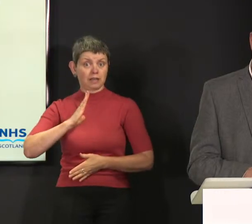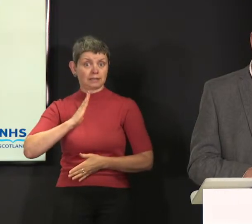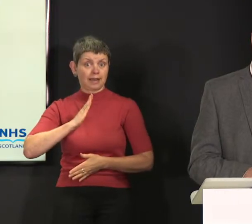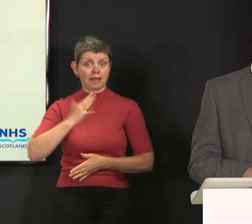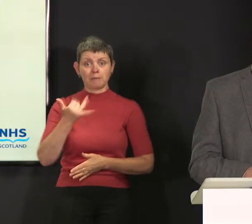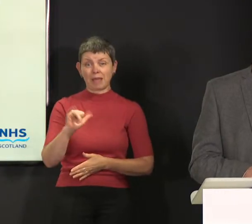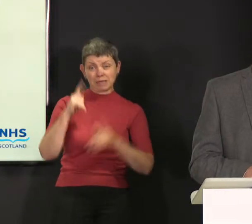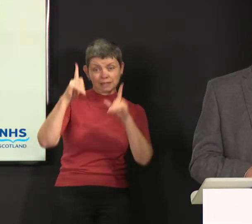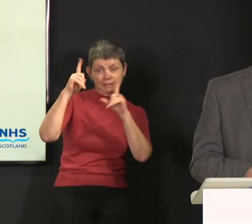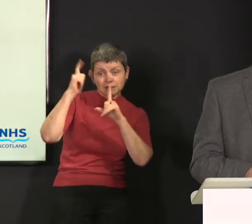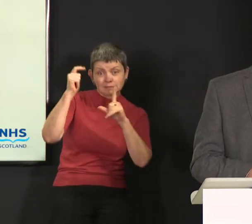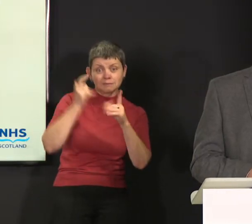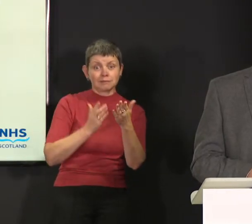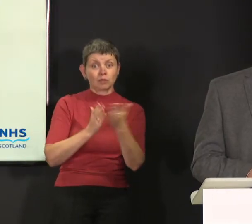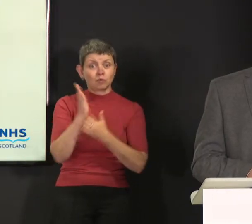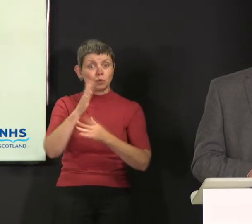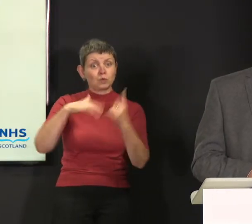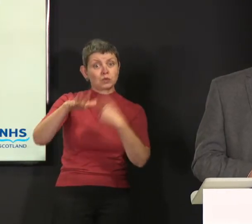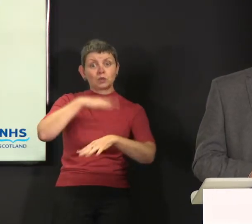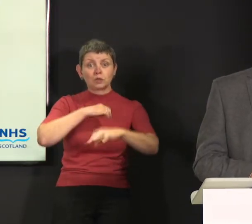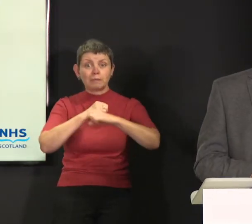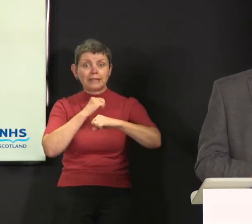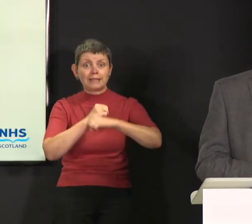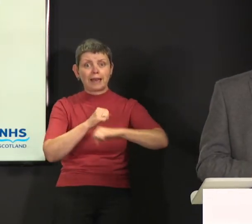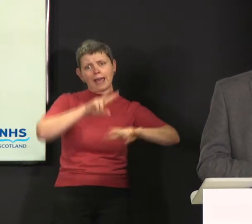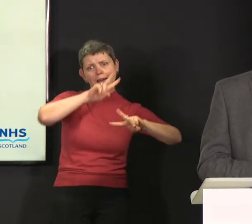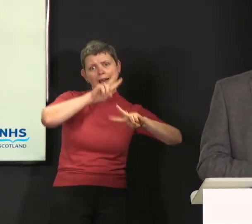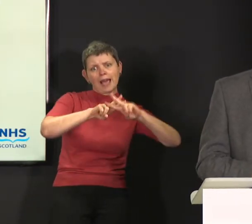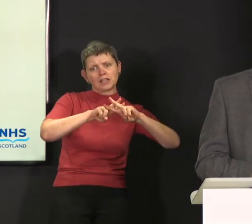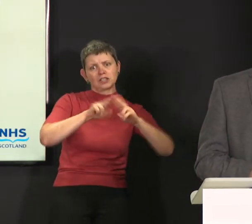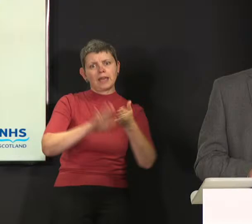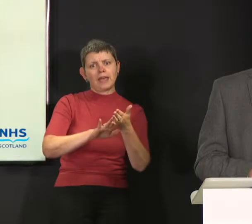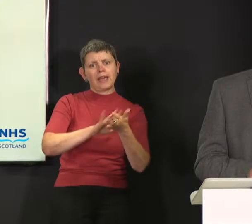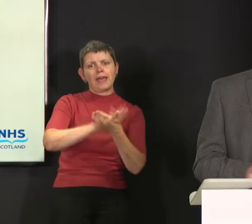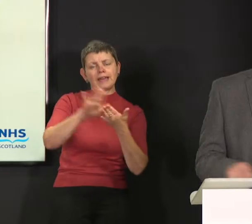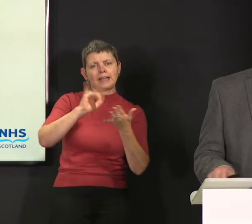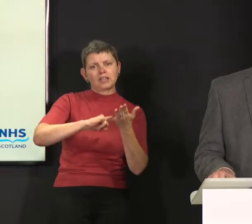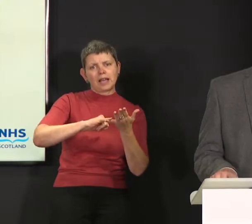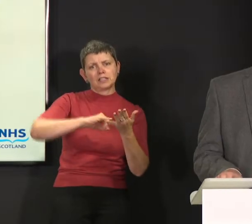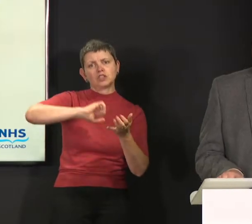social media using the hashtag #NHSScot72.